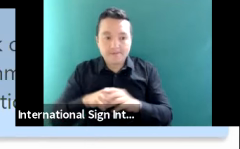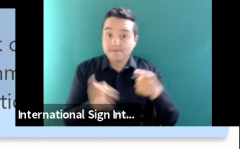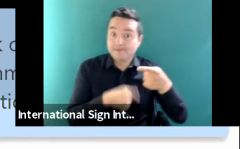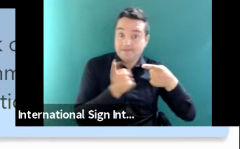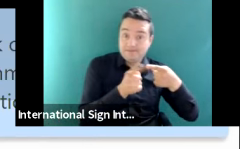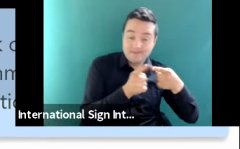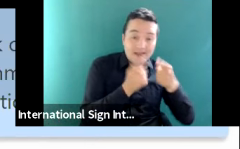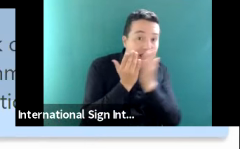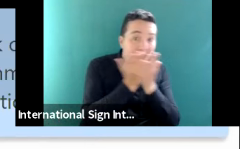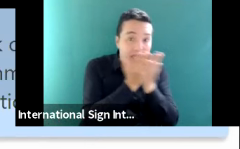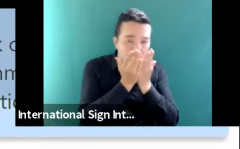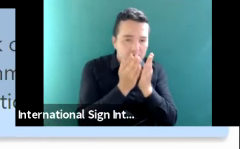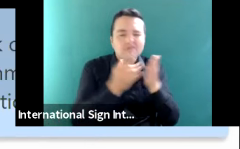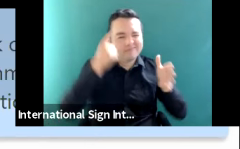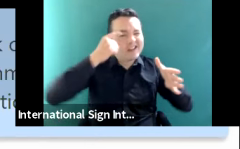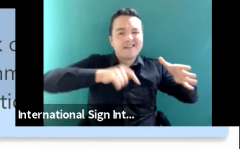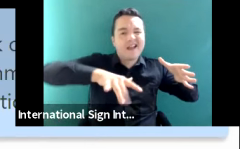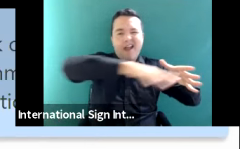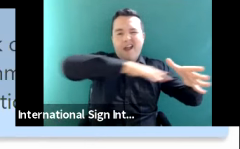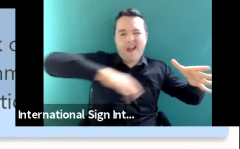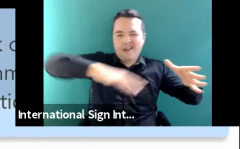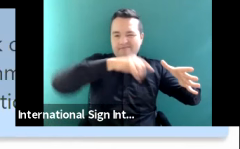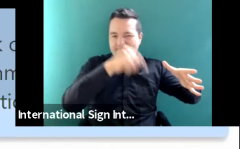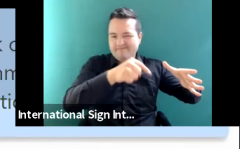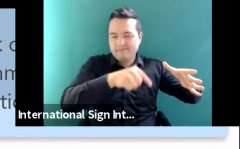Which is based on the rights of people with disabilities. Education, culture and community.